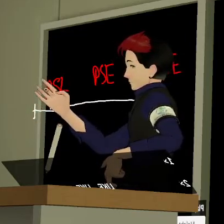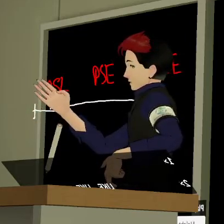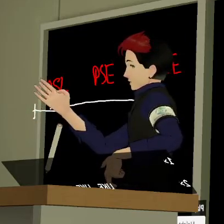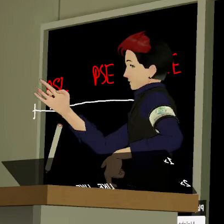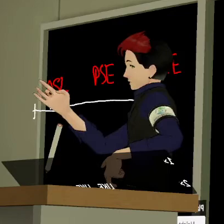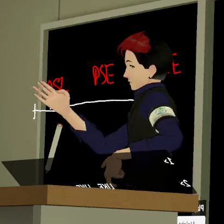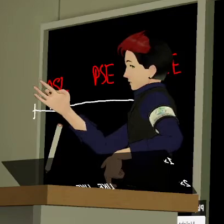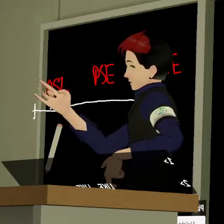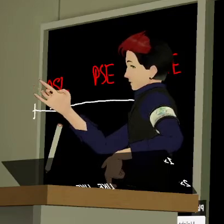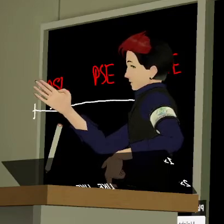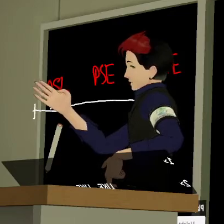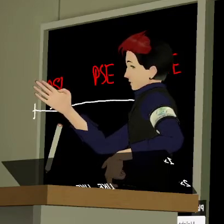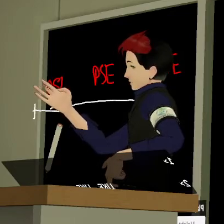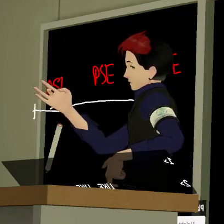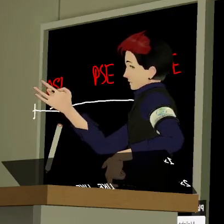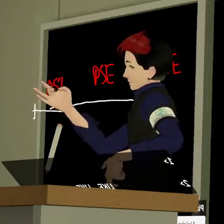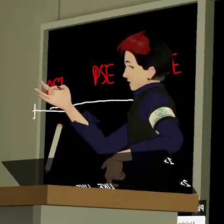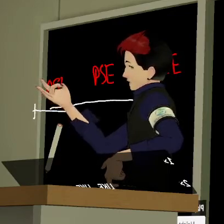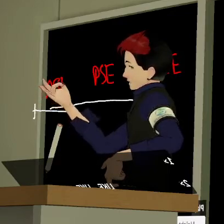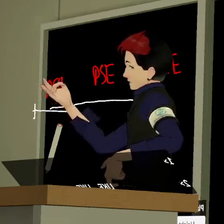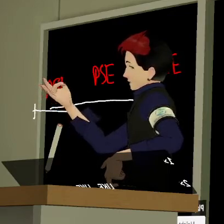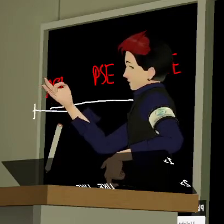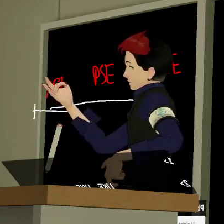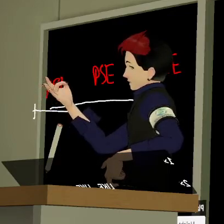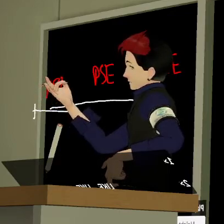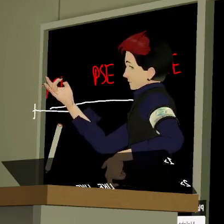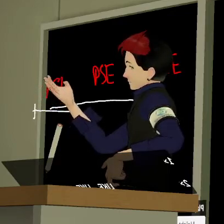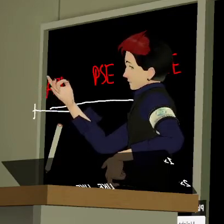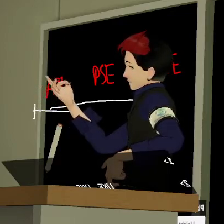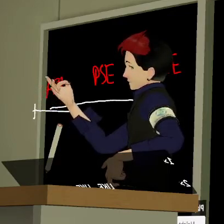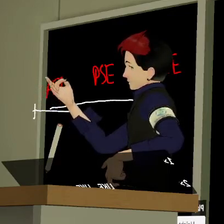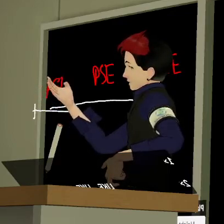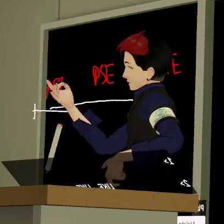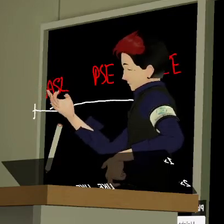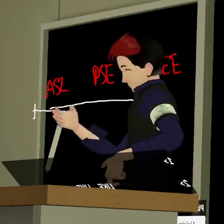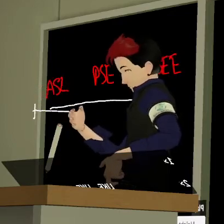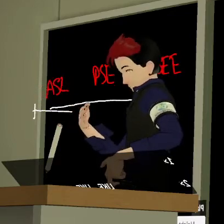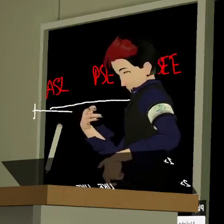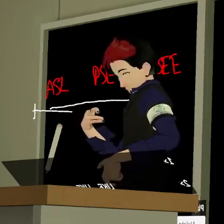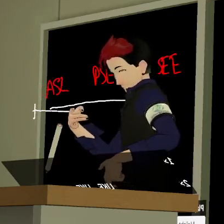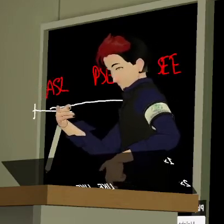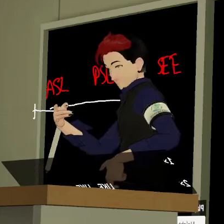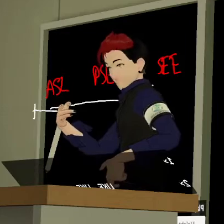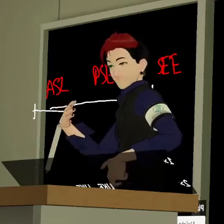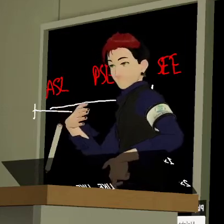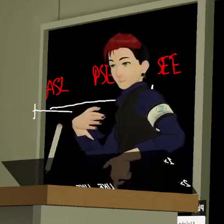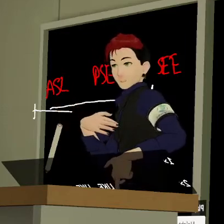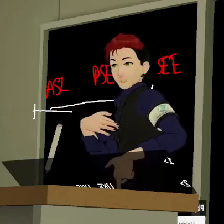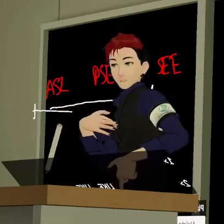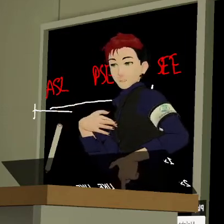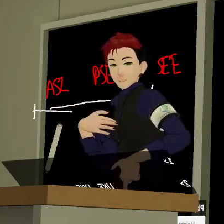uses the middle finger which I can't get without the rest of my fingers coming with so